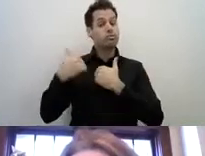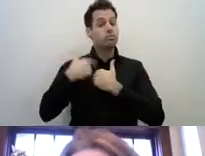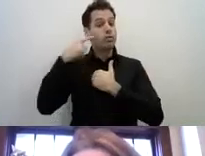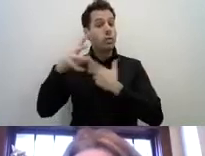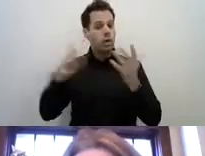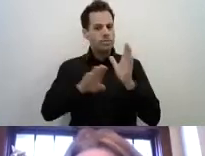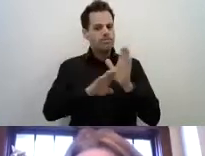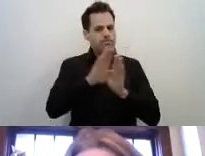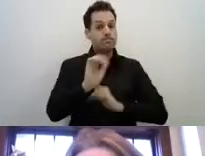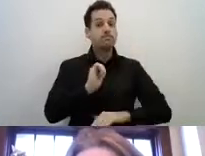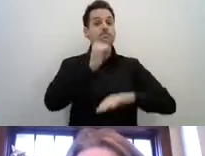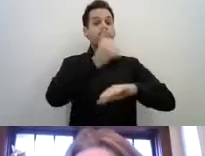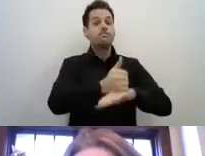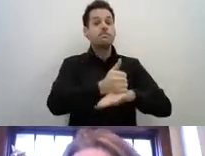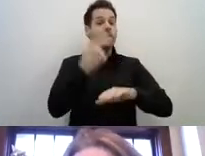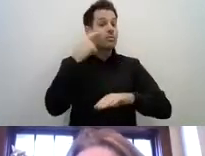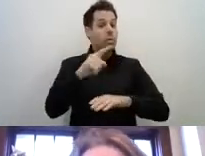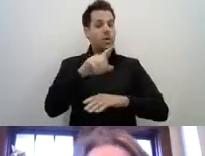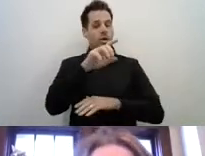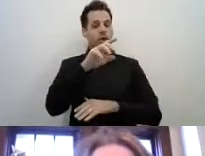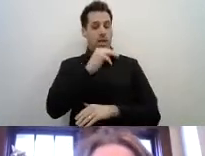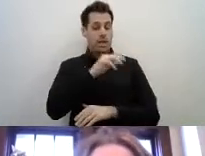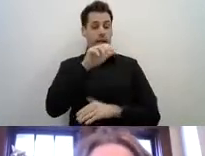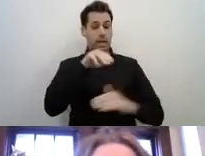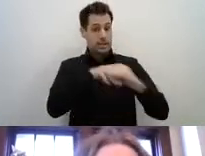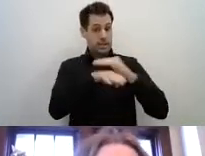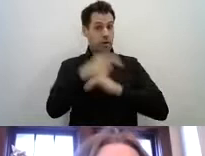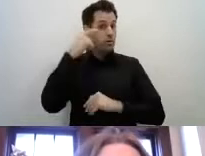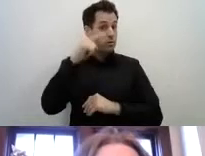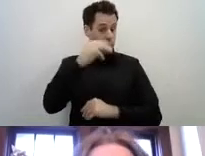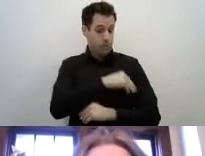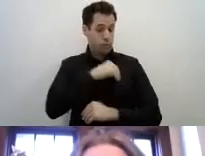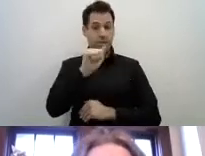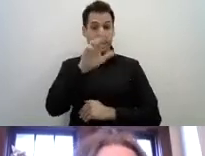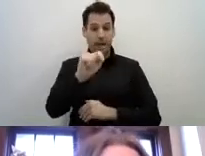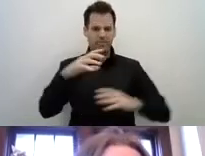and implementation of the accessibility for manitobans act and the accompanying standards